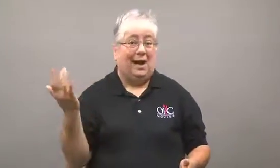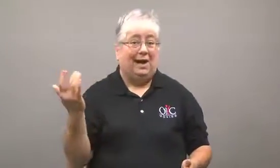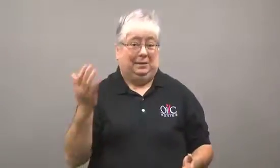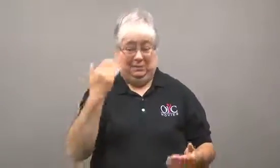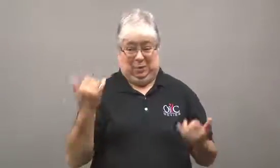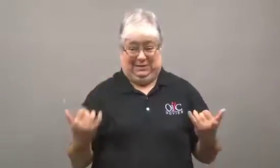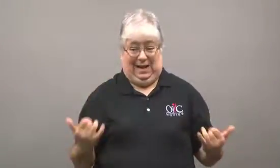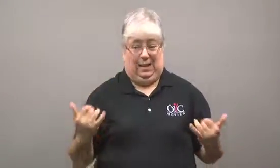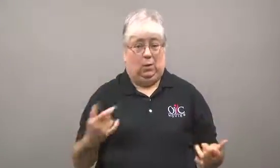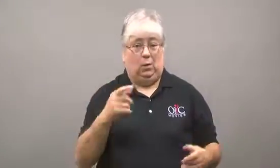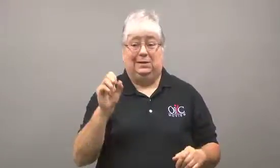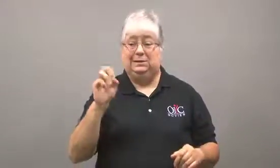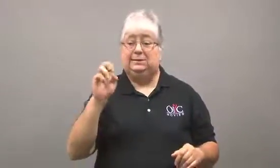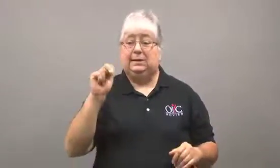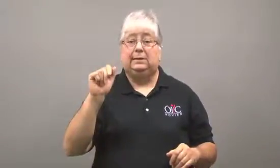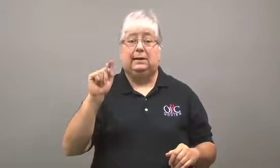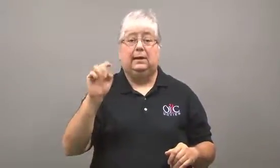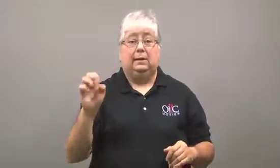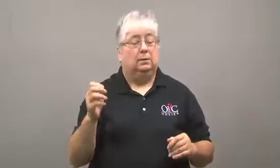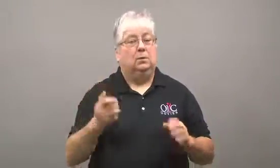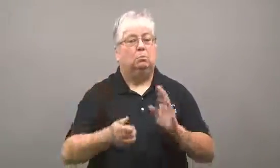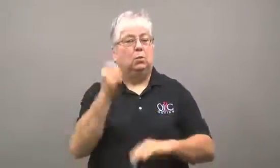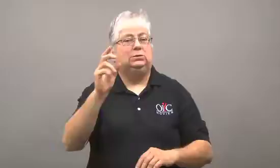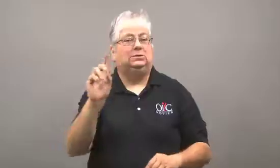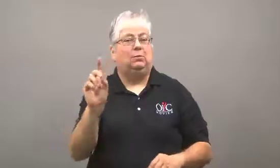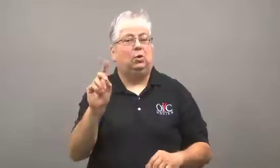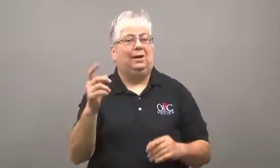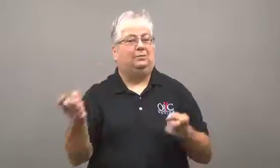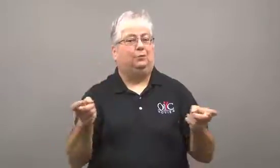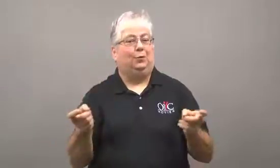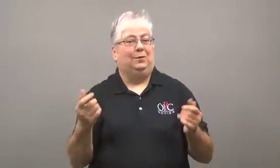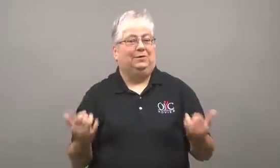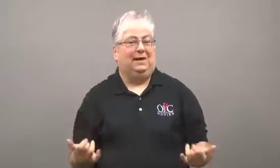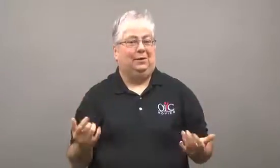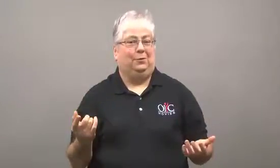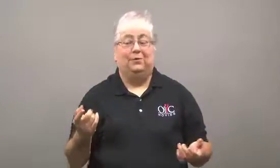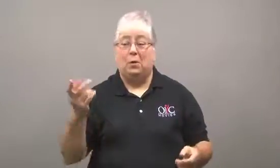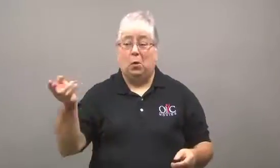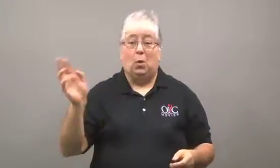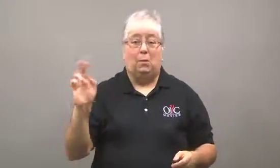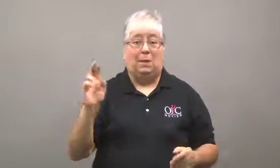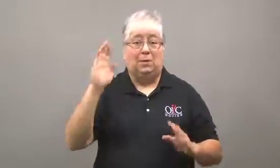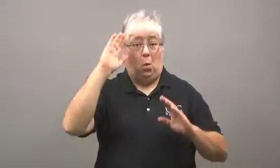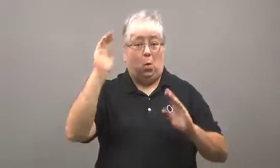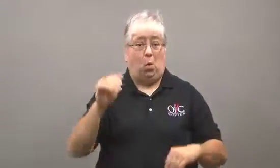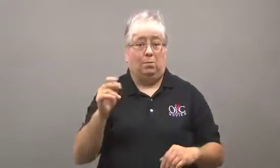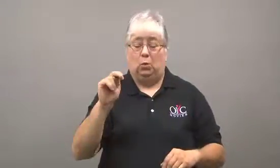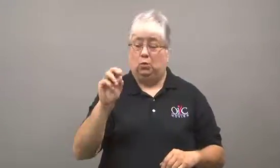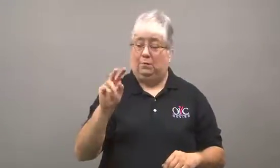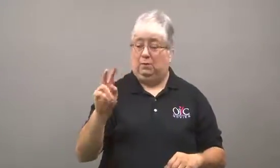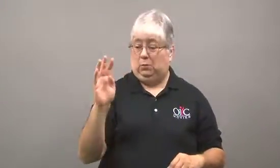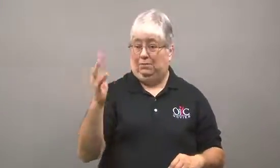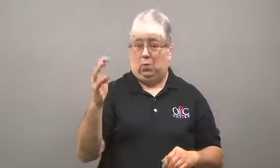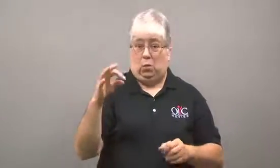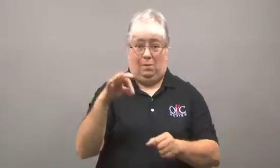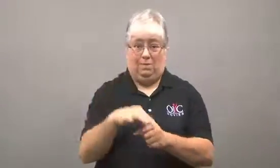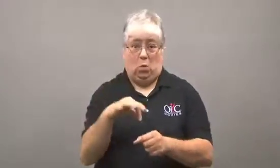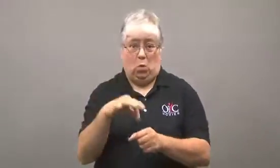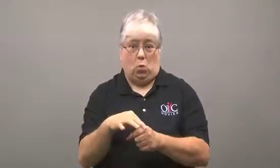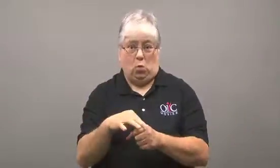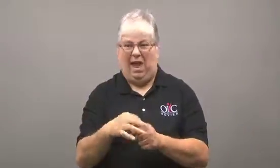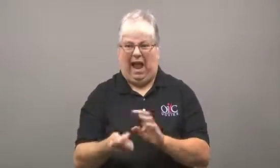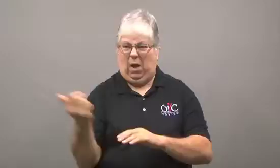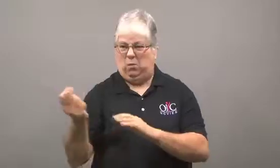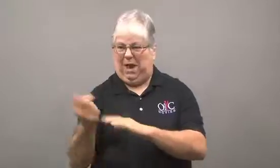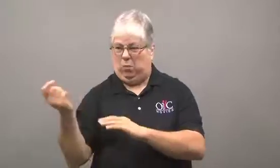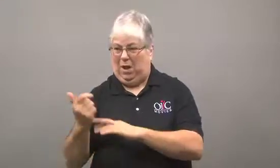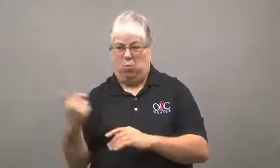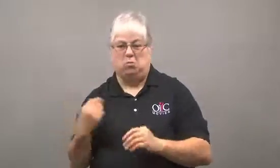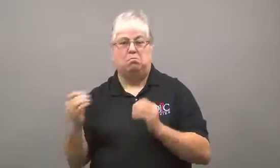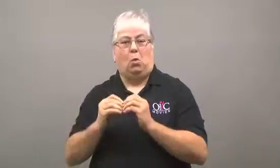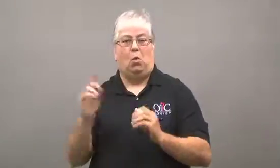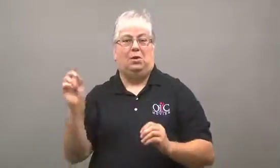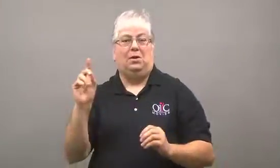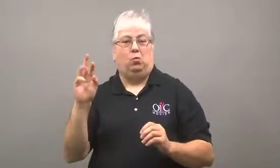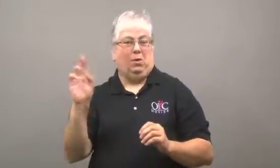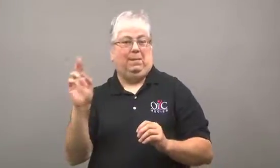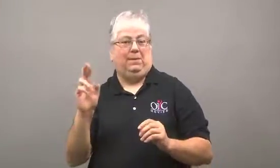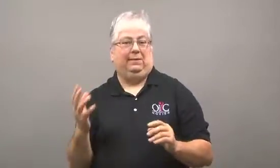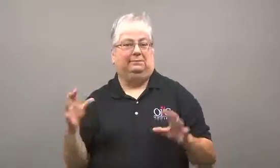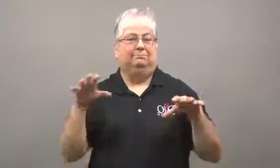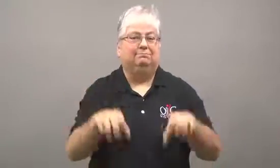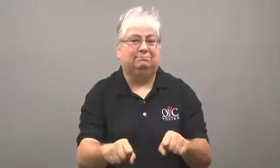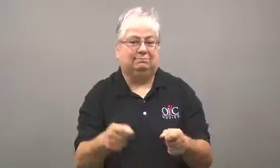That's because the Senate is currently controlled by the Democrats.